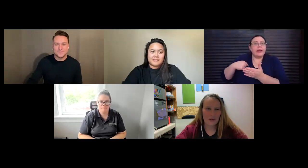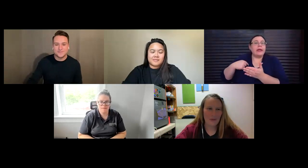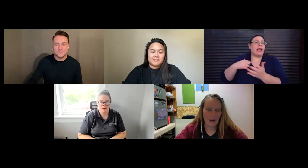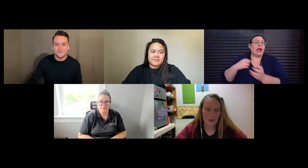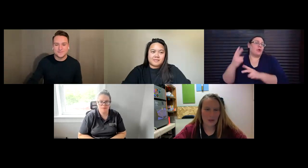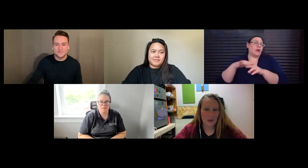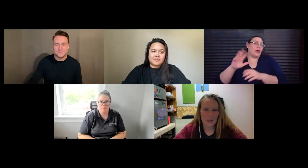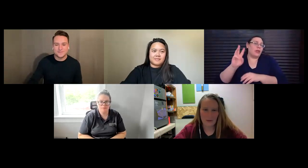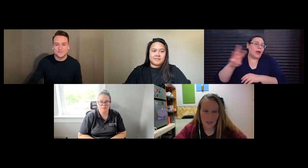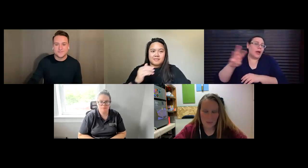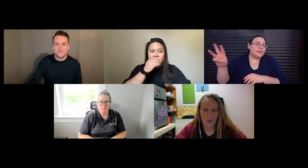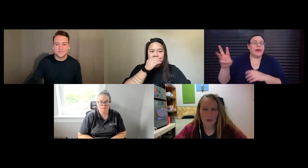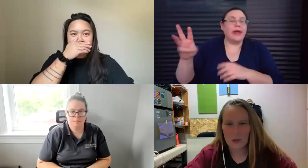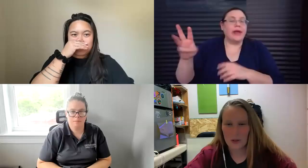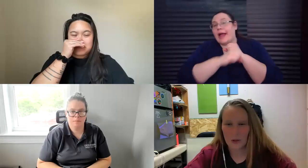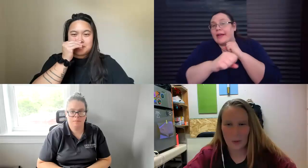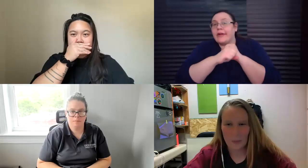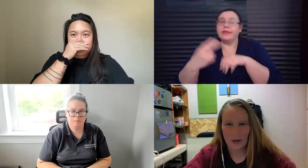I'll advertise on Facebook and Instagram.